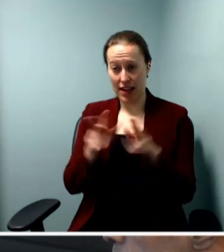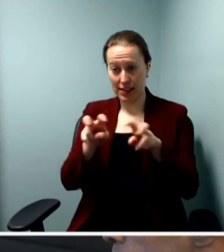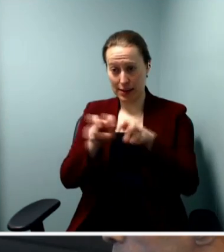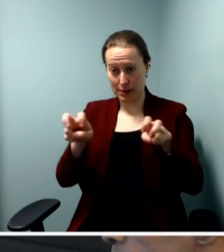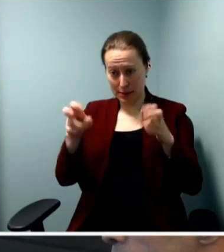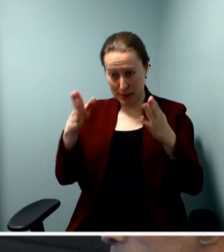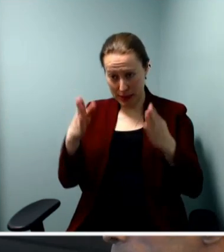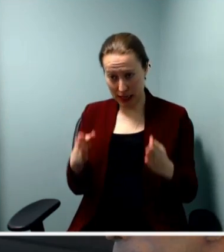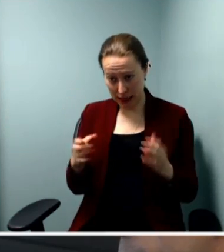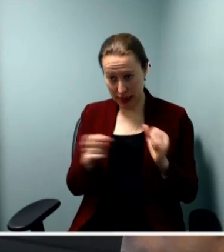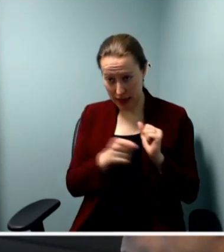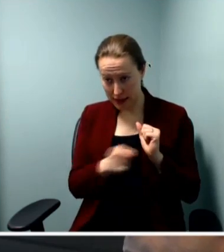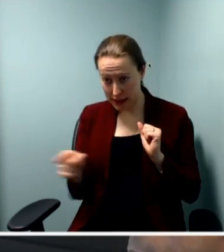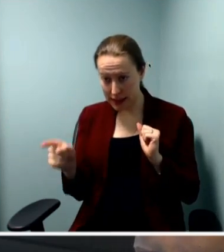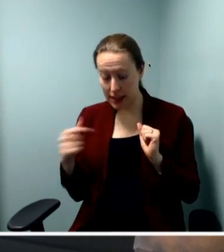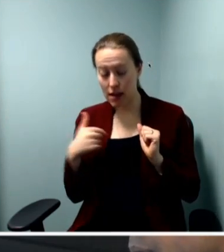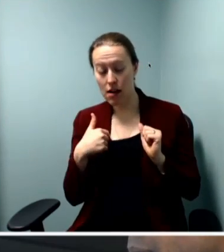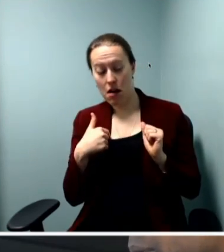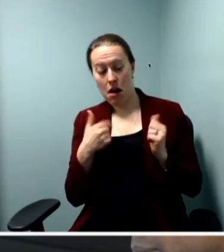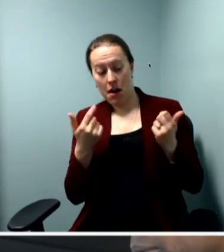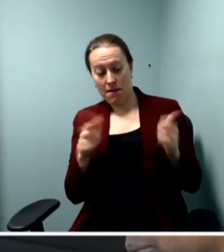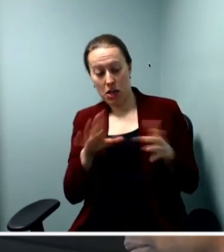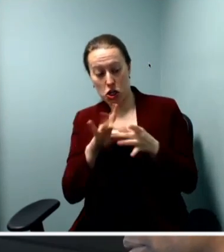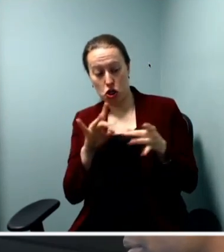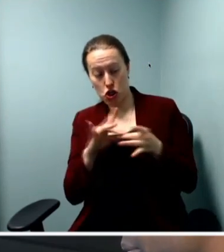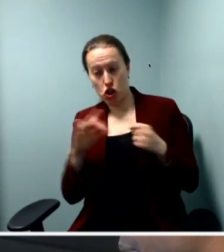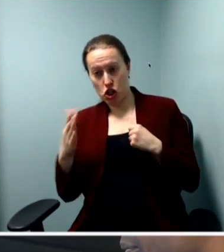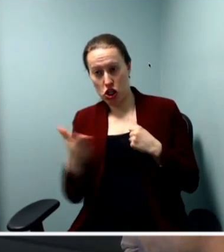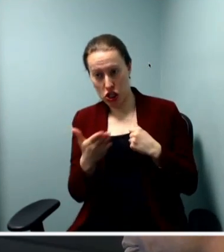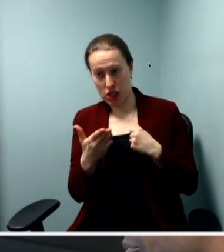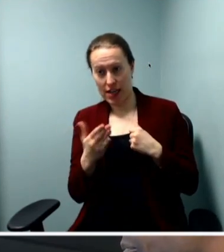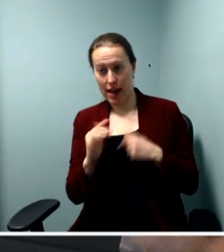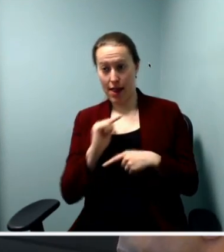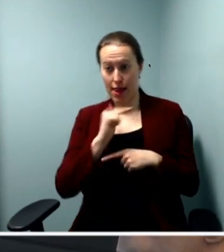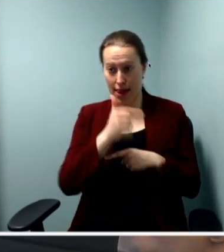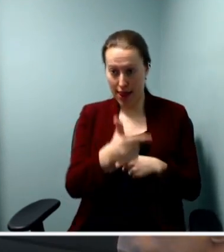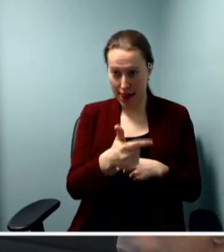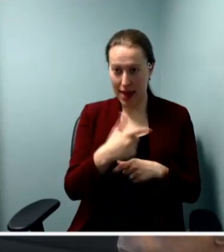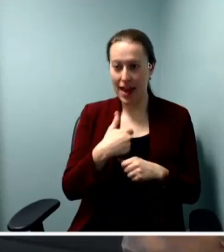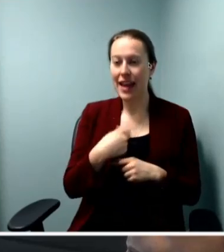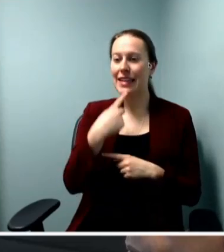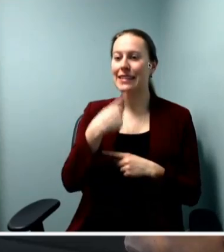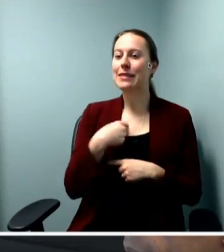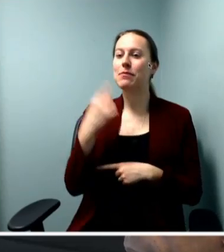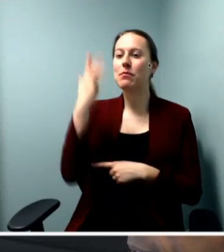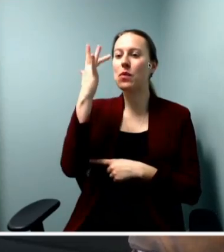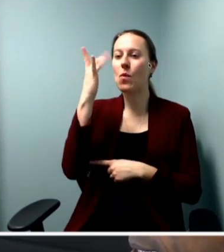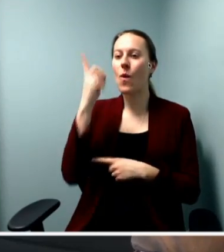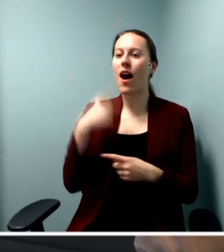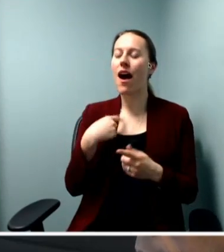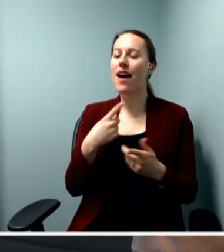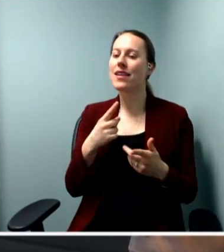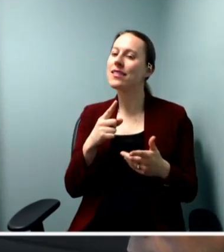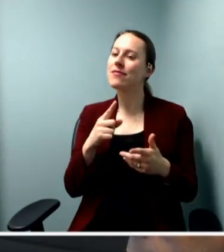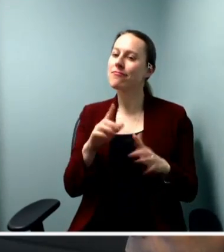when I introduced them, to share why it is they carved this afternoon out to be here.